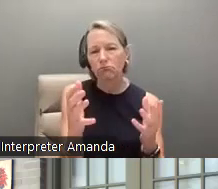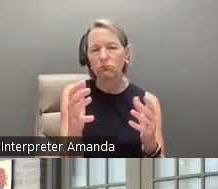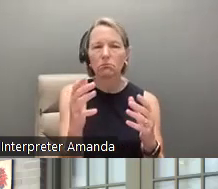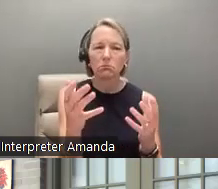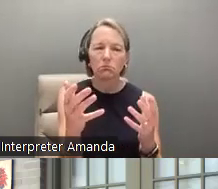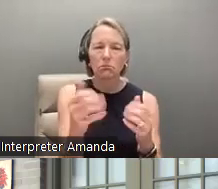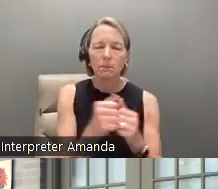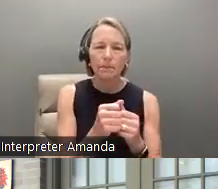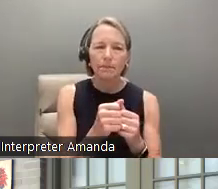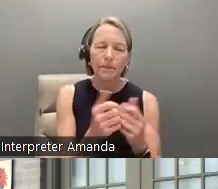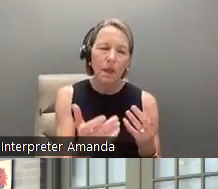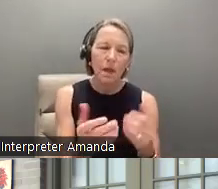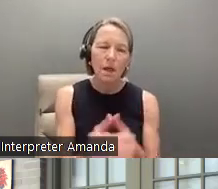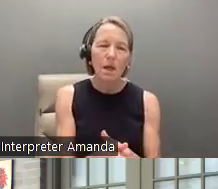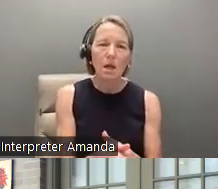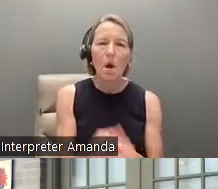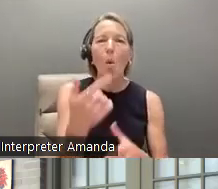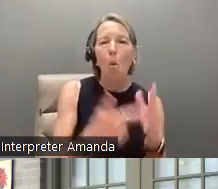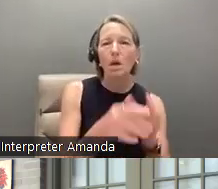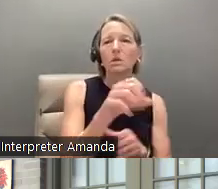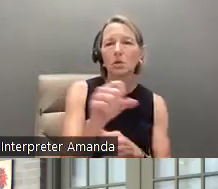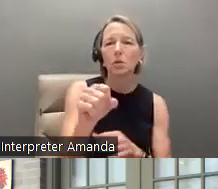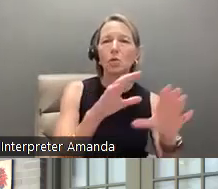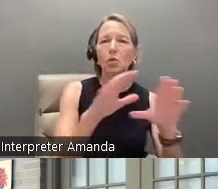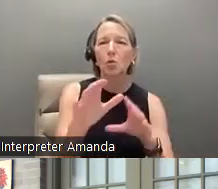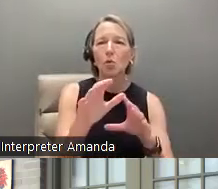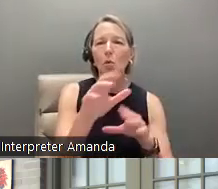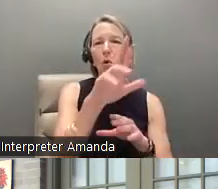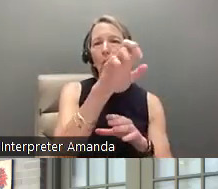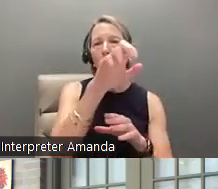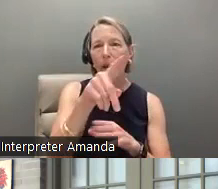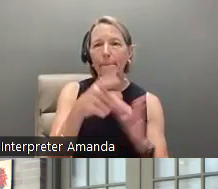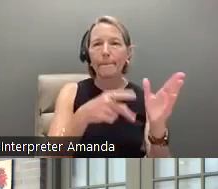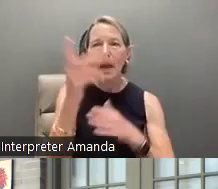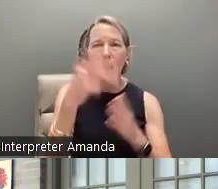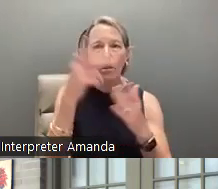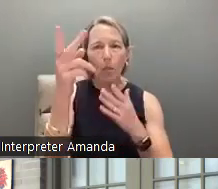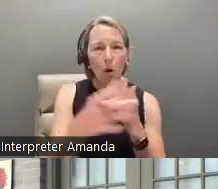um what Social Security was doing with the rep payee program as far as accountability